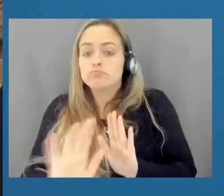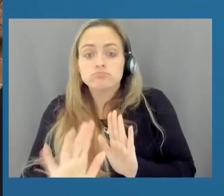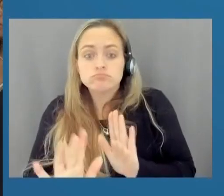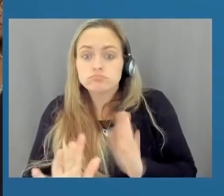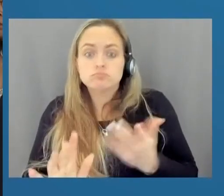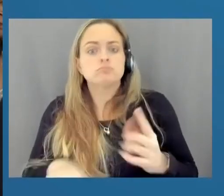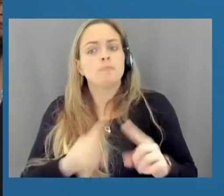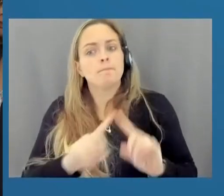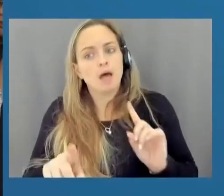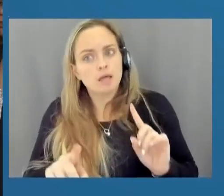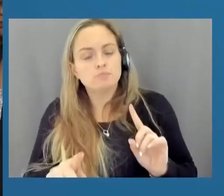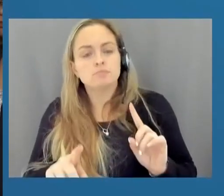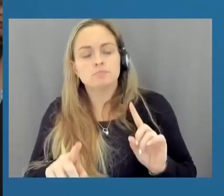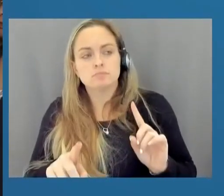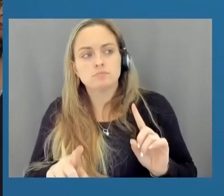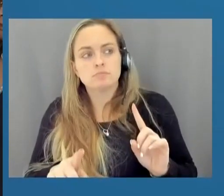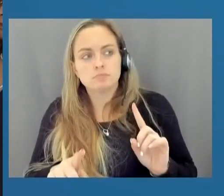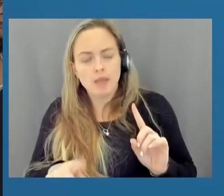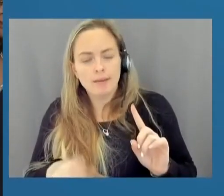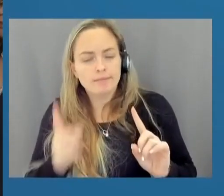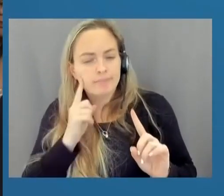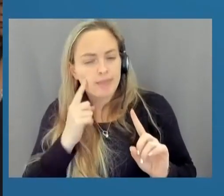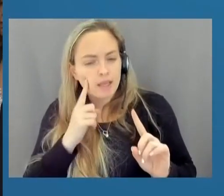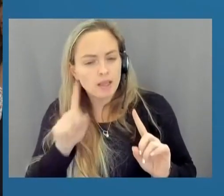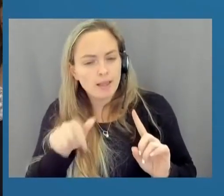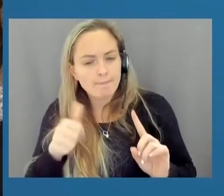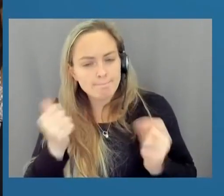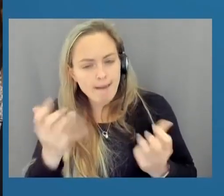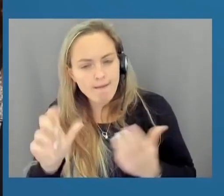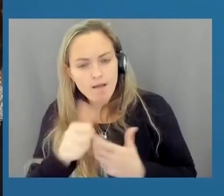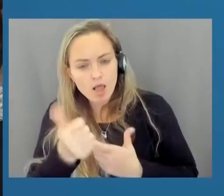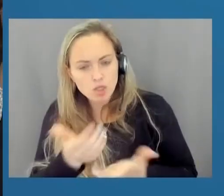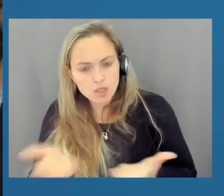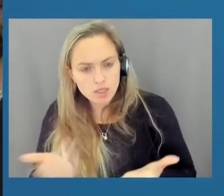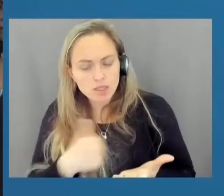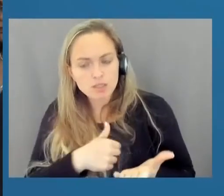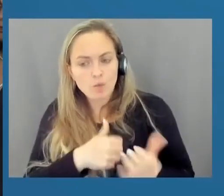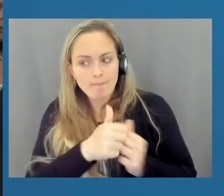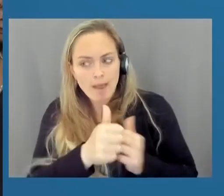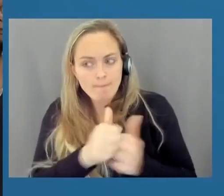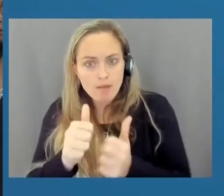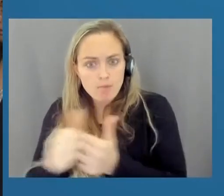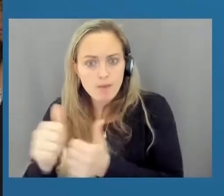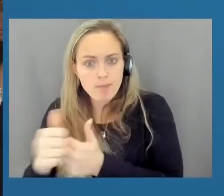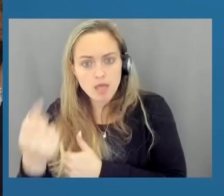I'm convinced that like all the other things that uh we've passed that the governor has signed in recent years,